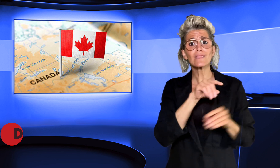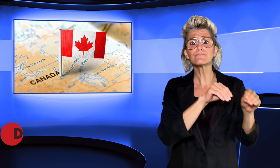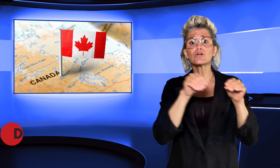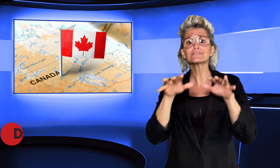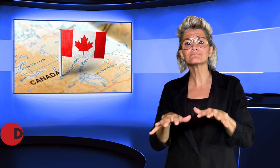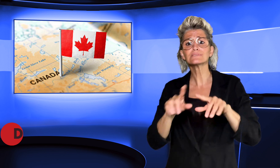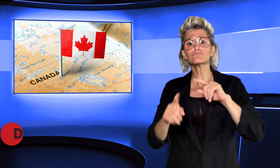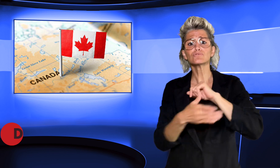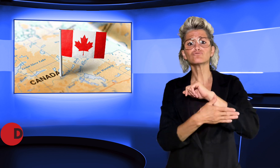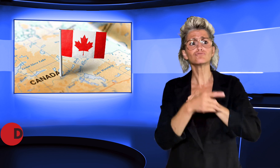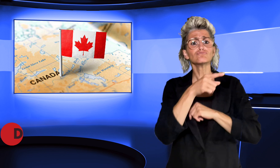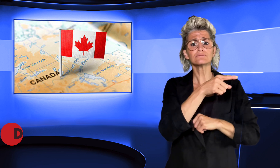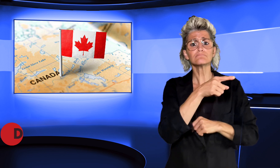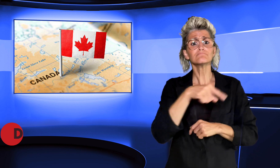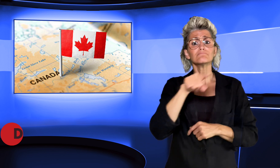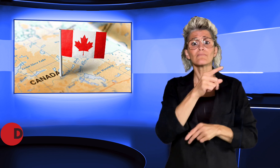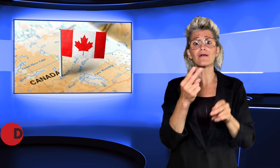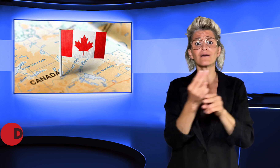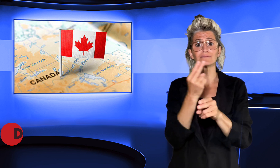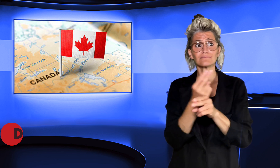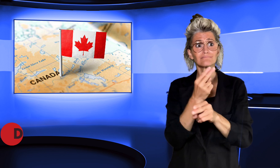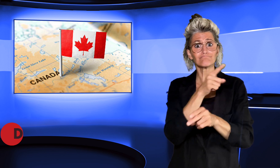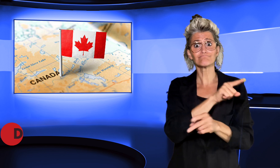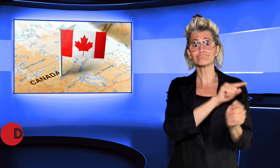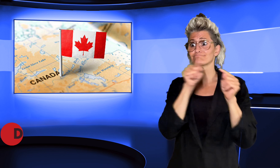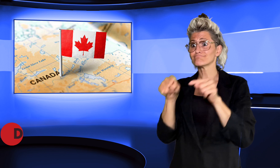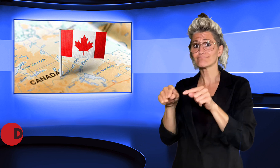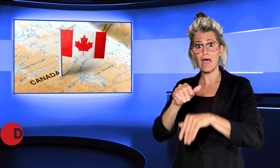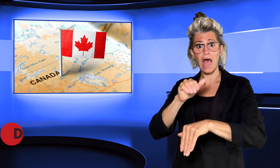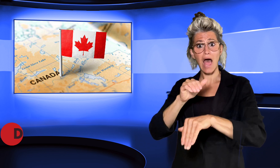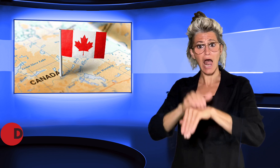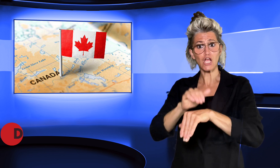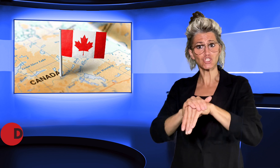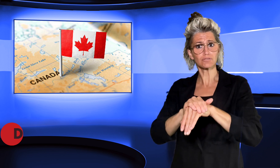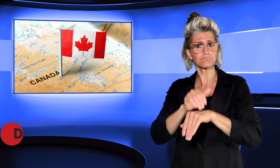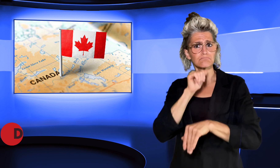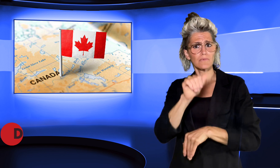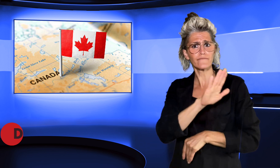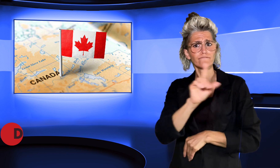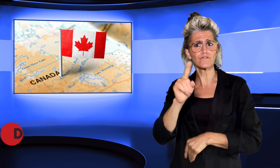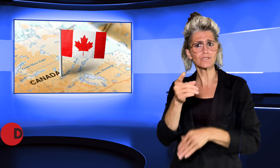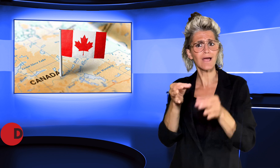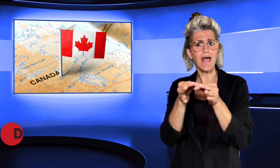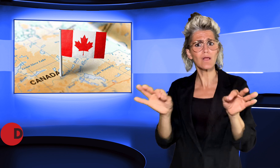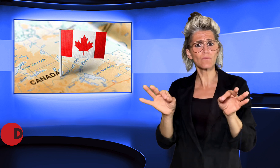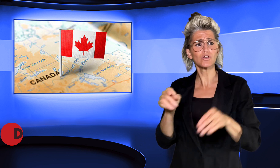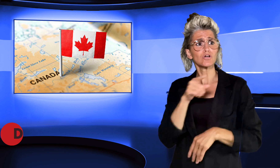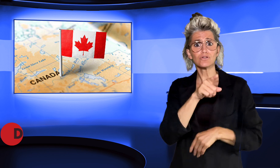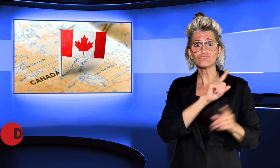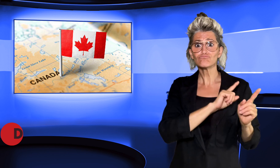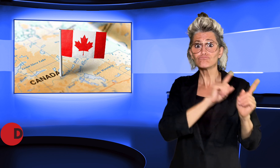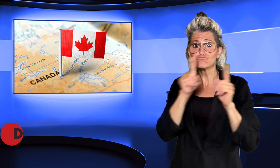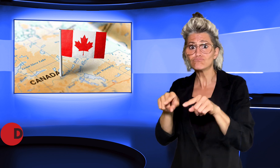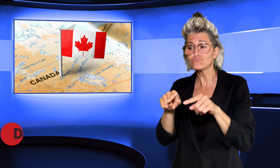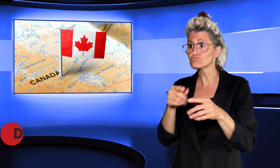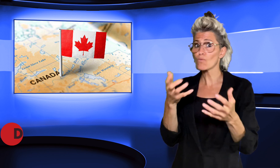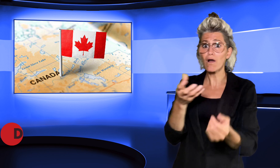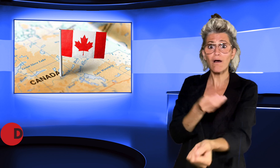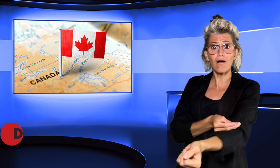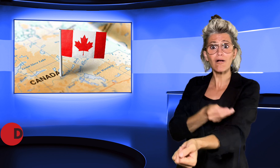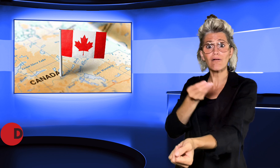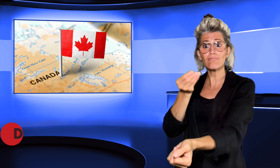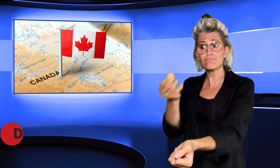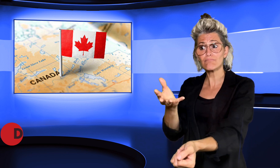from immigrants and English second language clients?